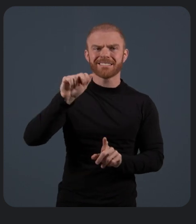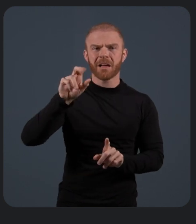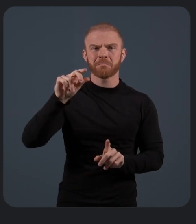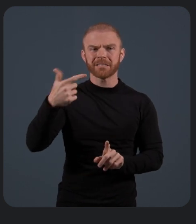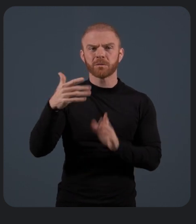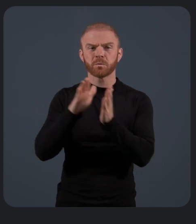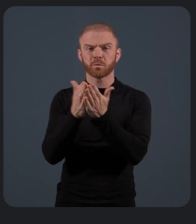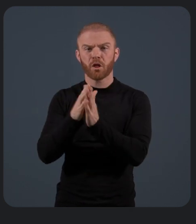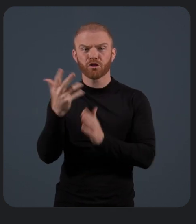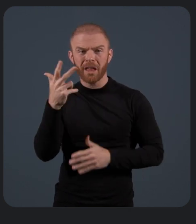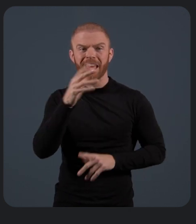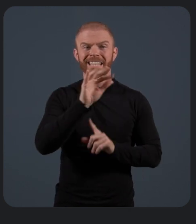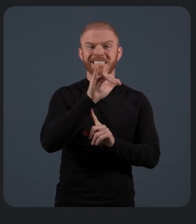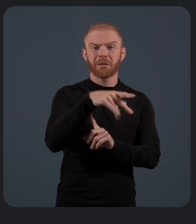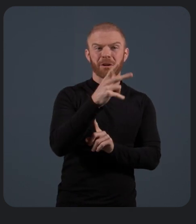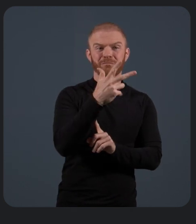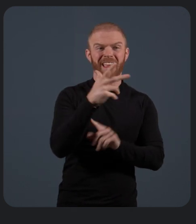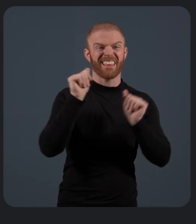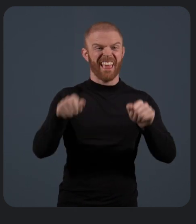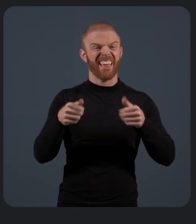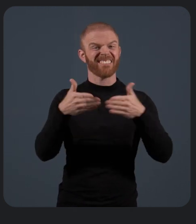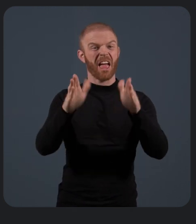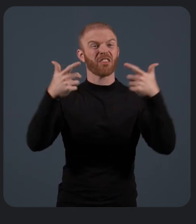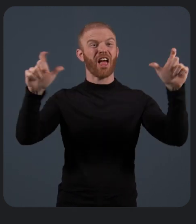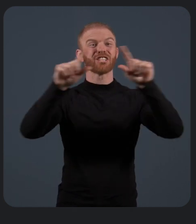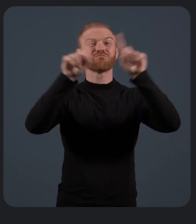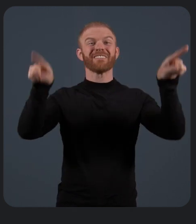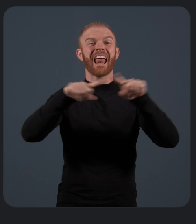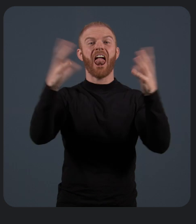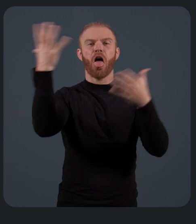and Flip 3 that let you put a large screen right in your pocket.